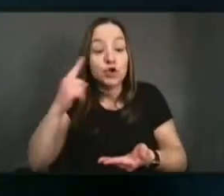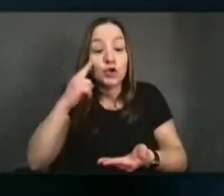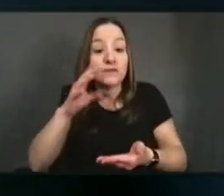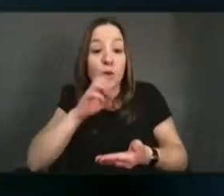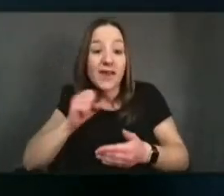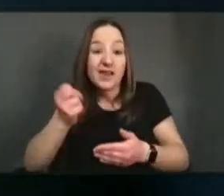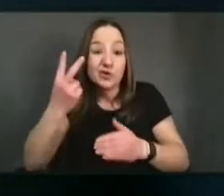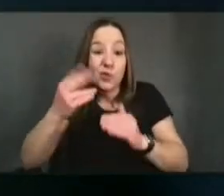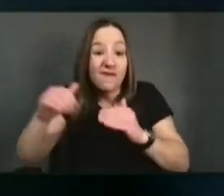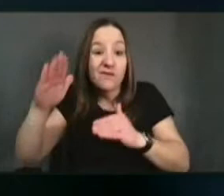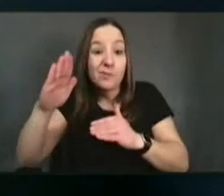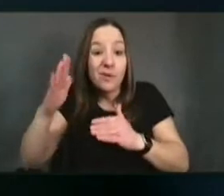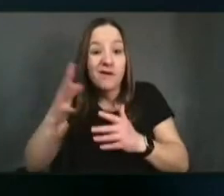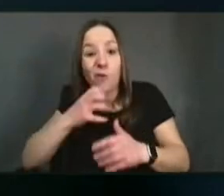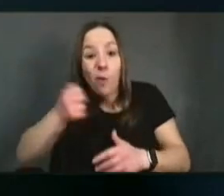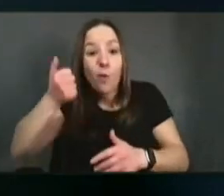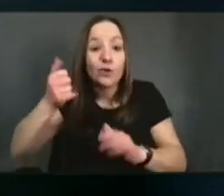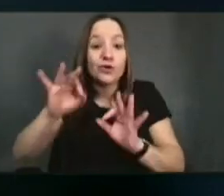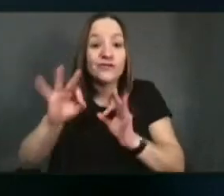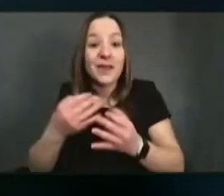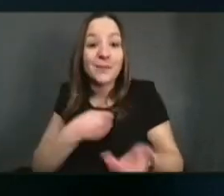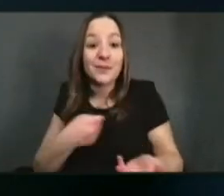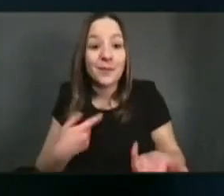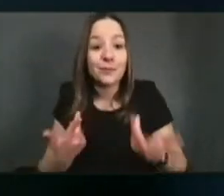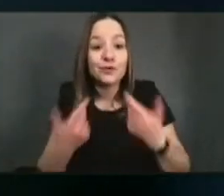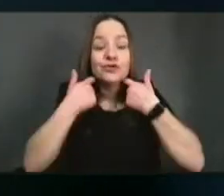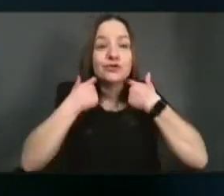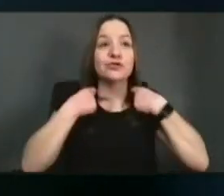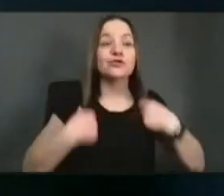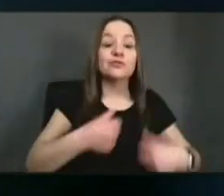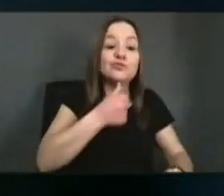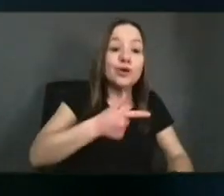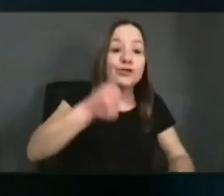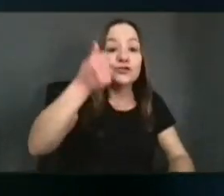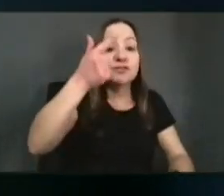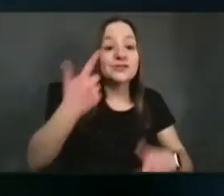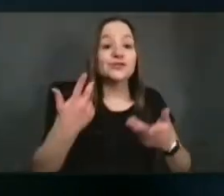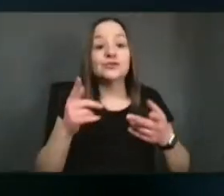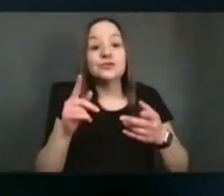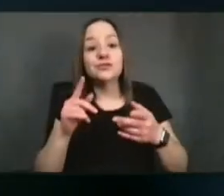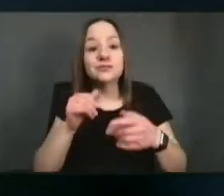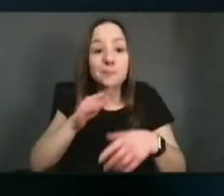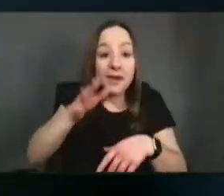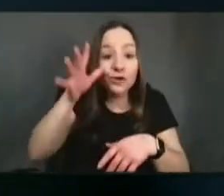offering boosters for those